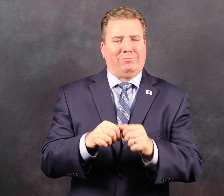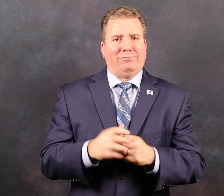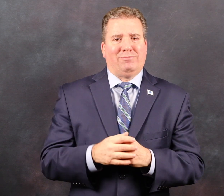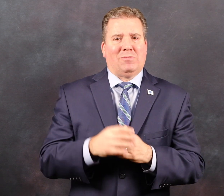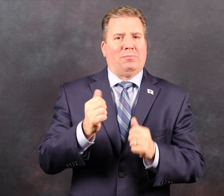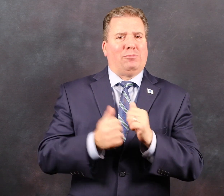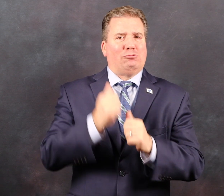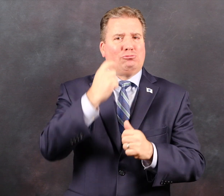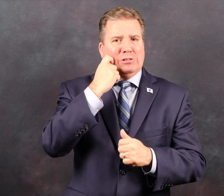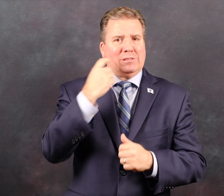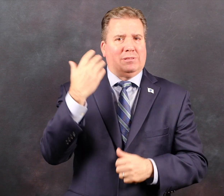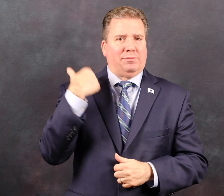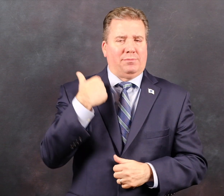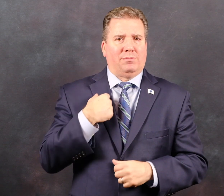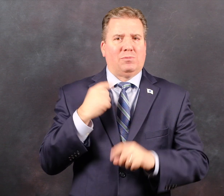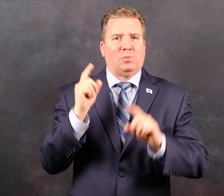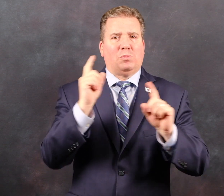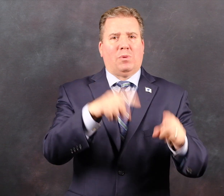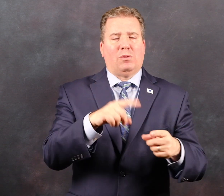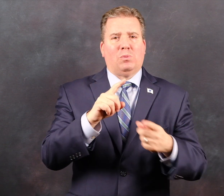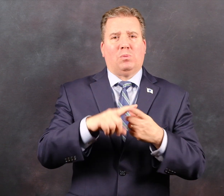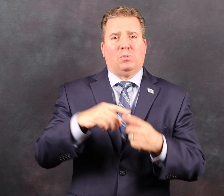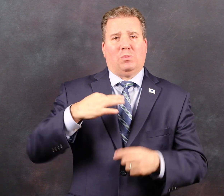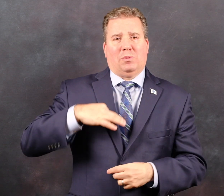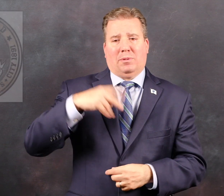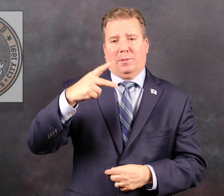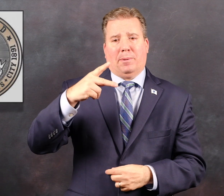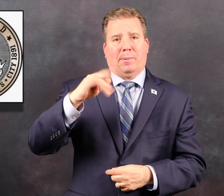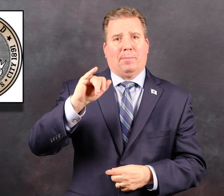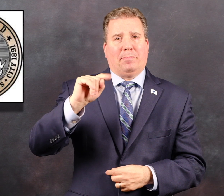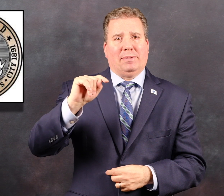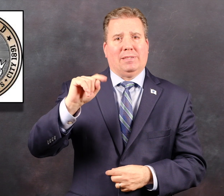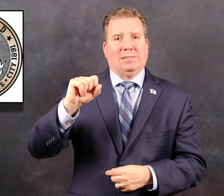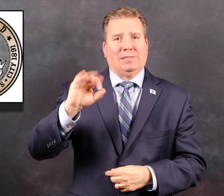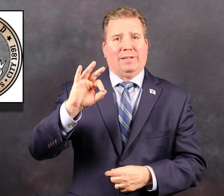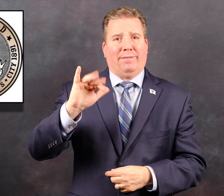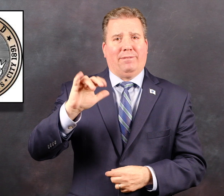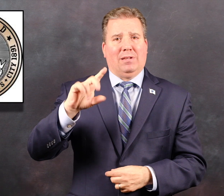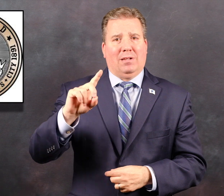Also, visits to communities throughout the Commonwealth have been ongoing.